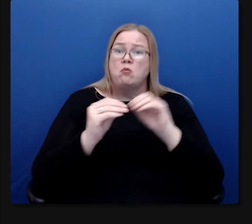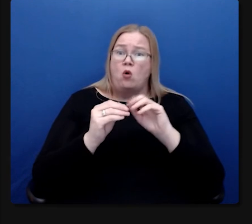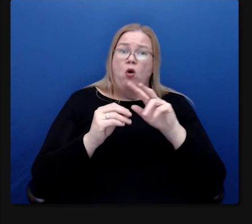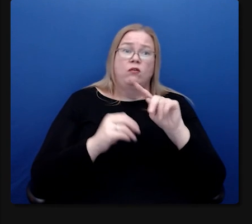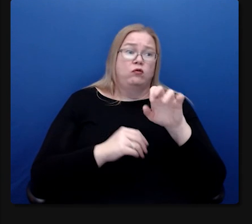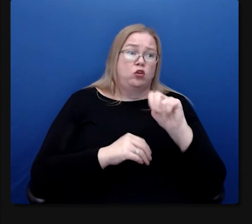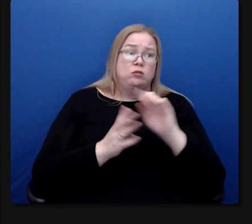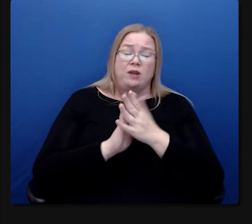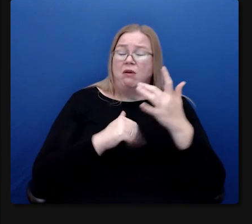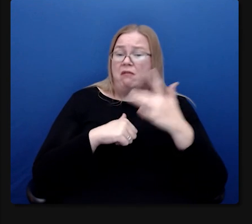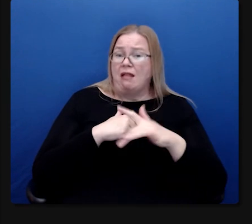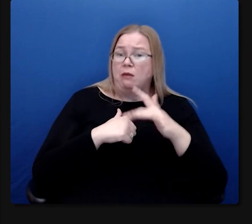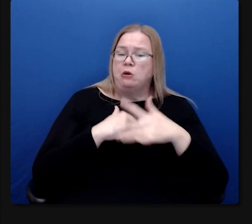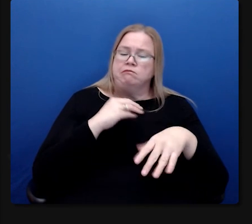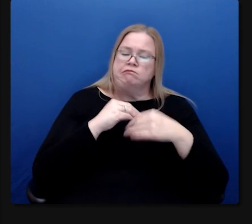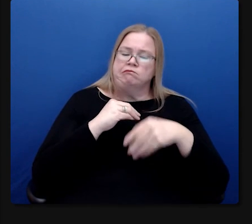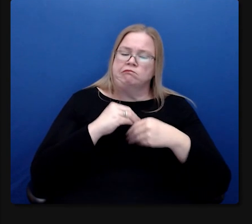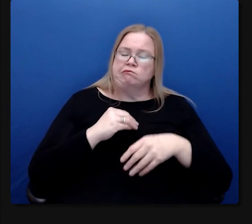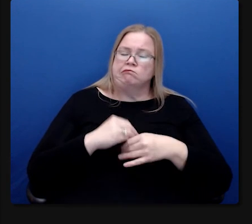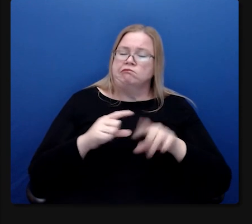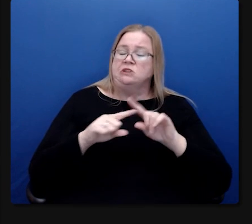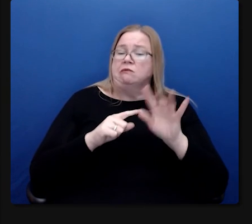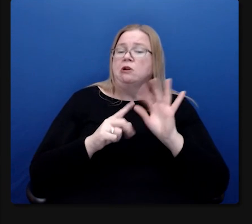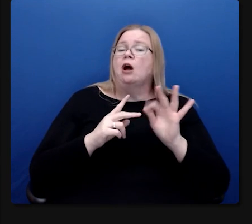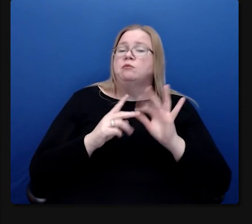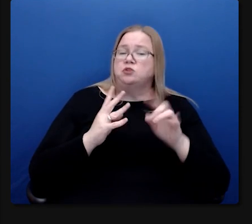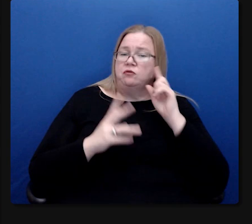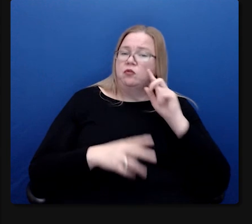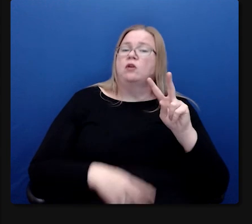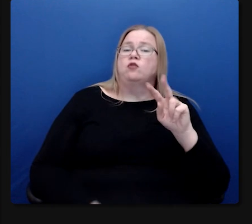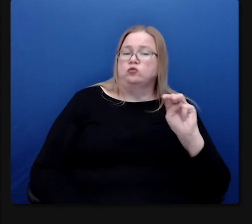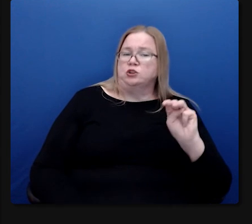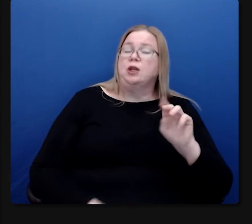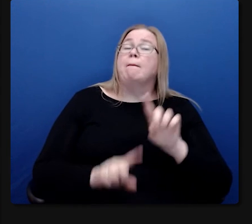As more versions become available, we'll add those as options for the Game Development Virtual Machine.